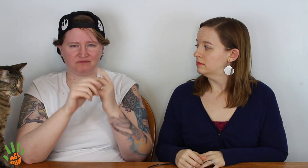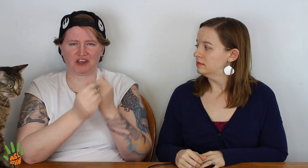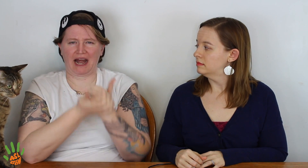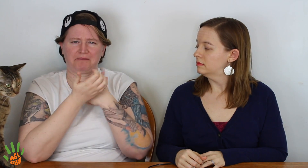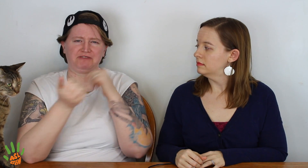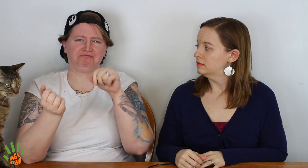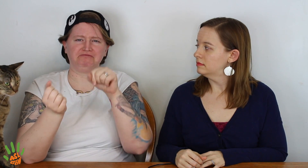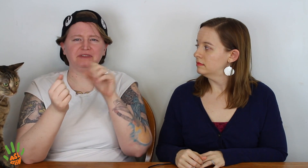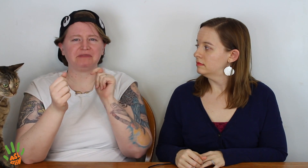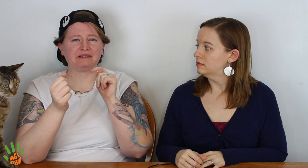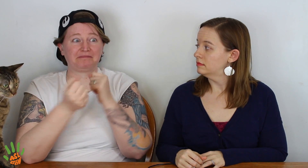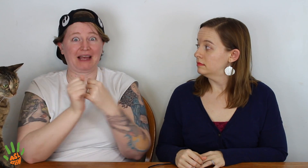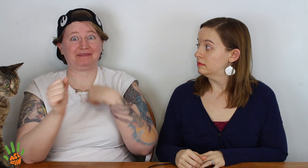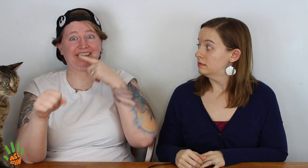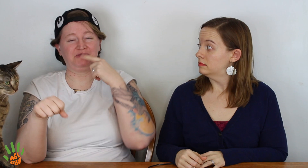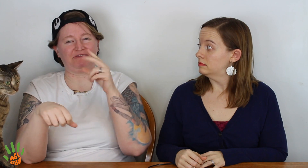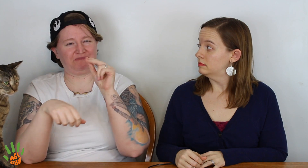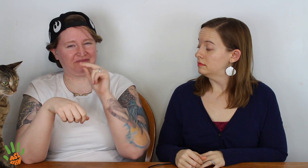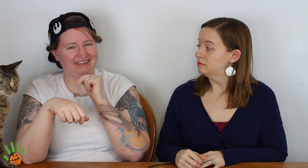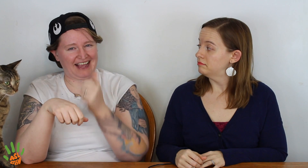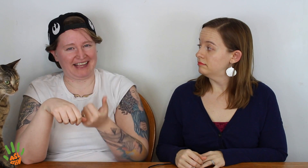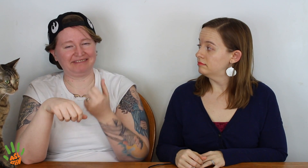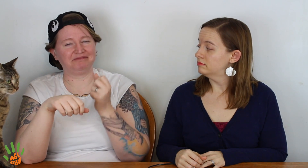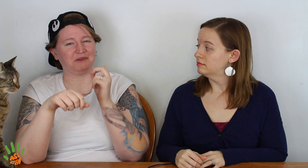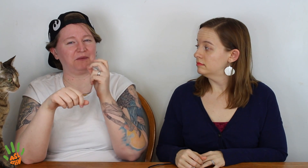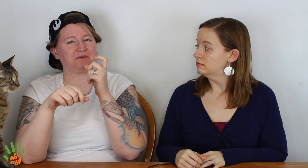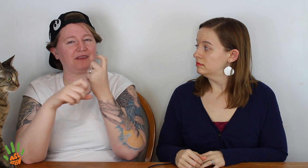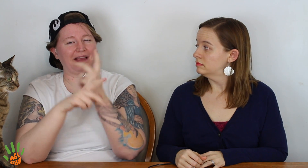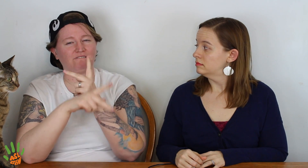They are beneficial to me. But does that make me hearing? No it doesn't.